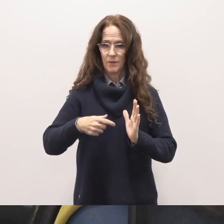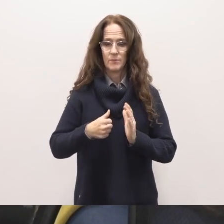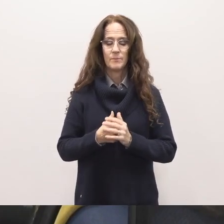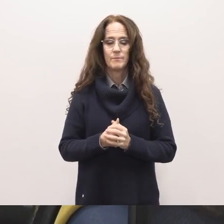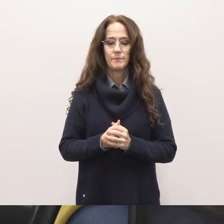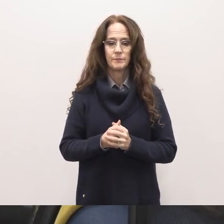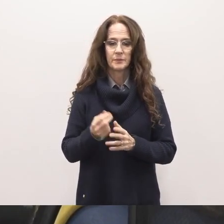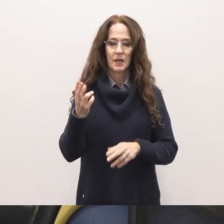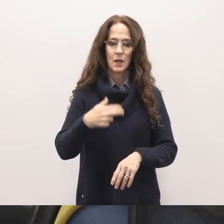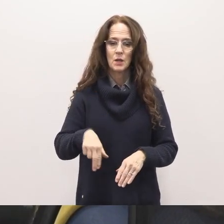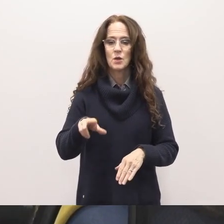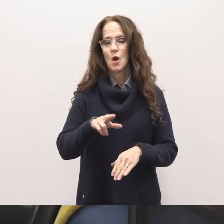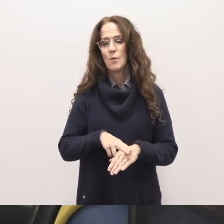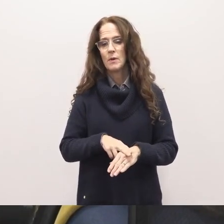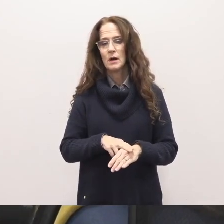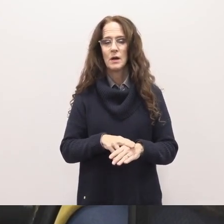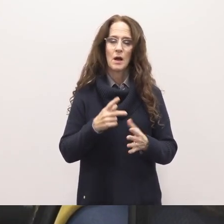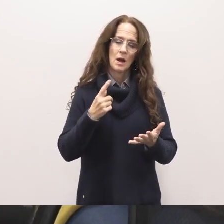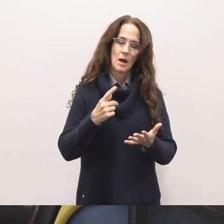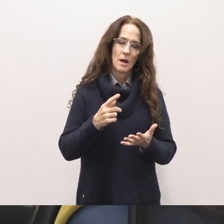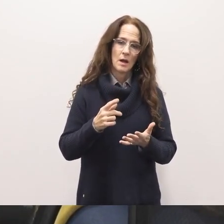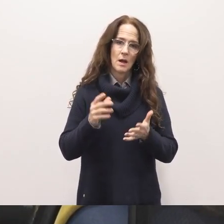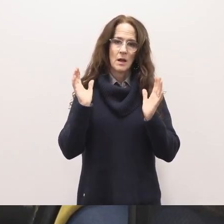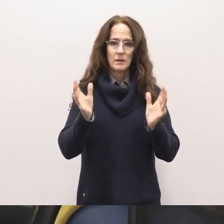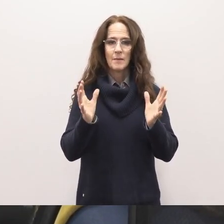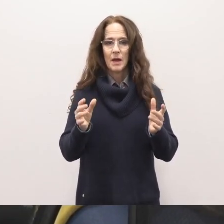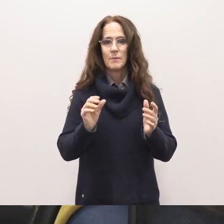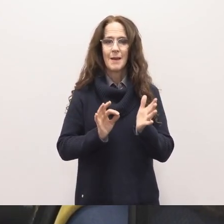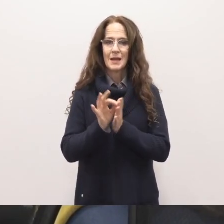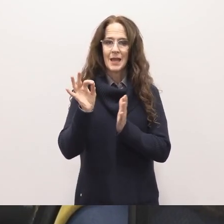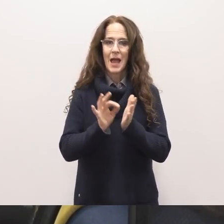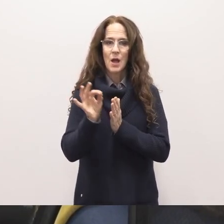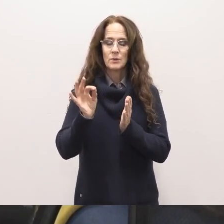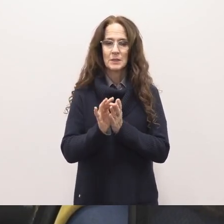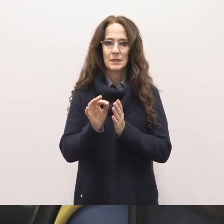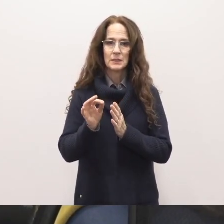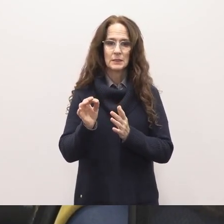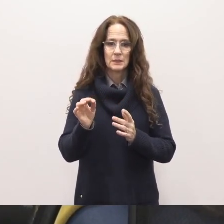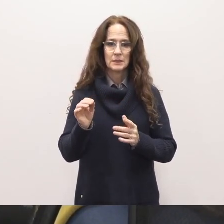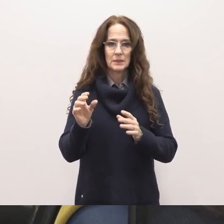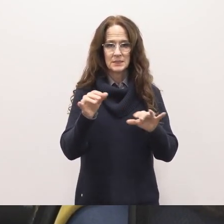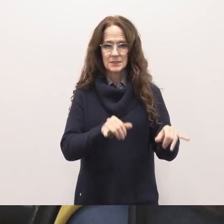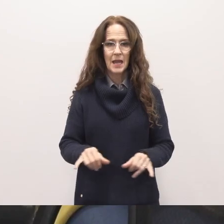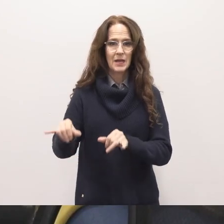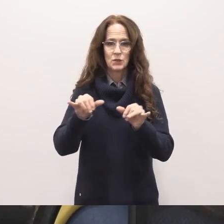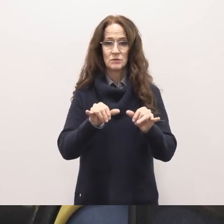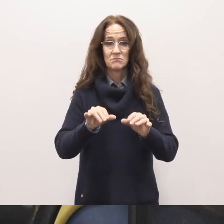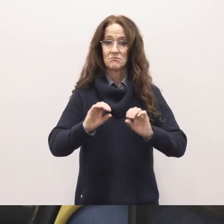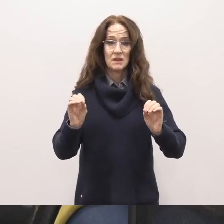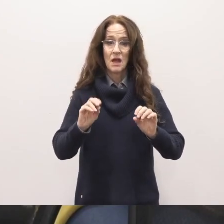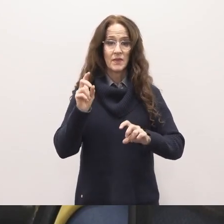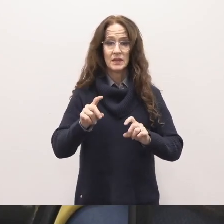Normally, we will talk about new accounting standards, this year there were no new standards that needed to be implemented.